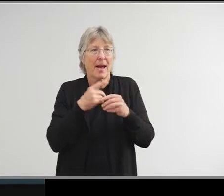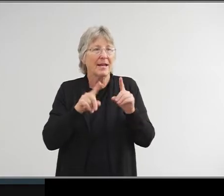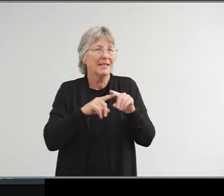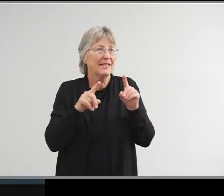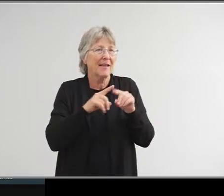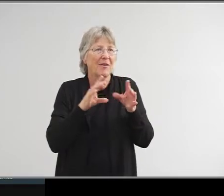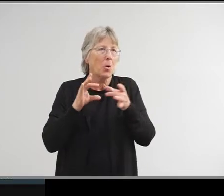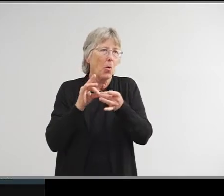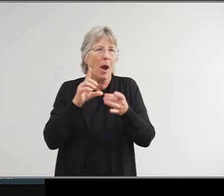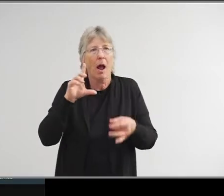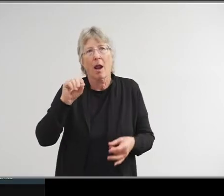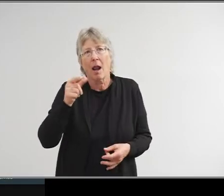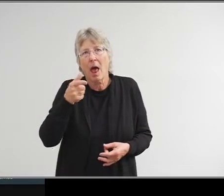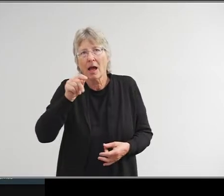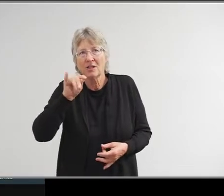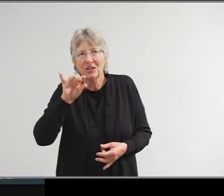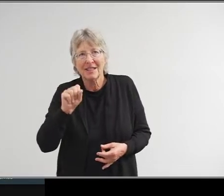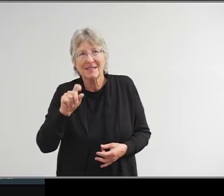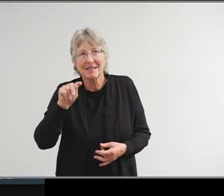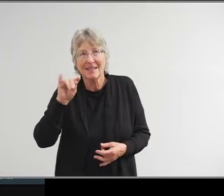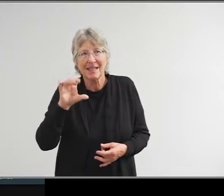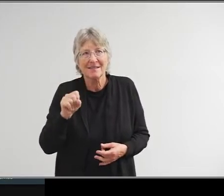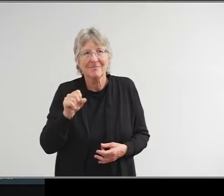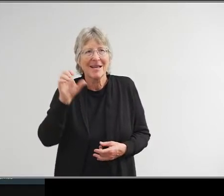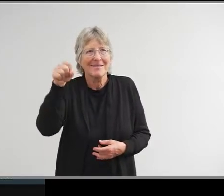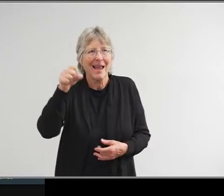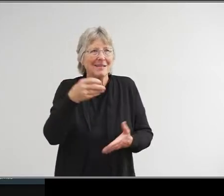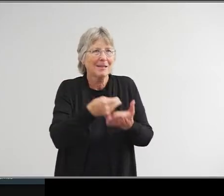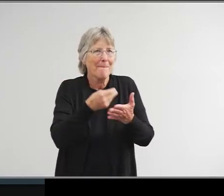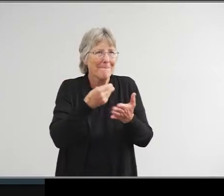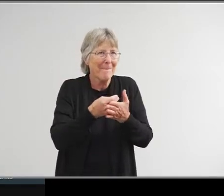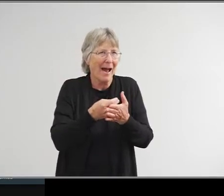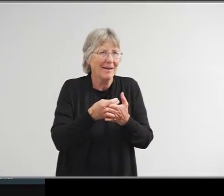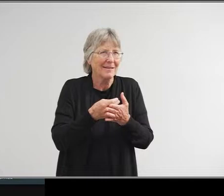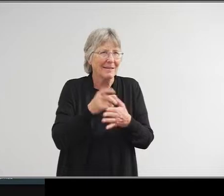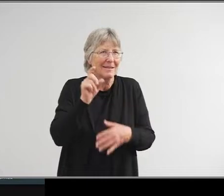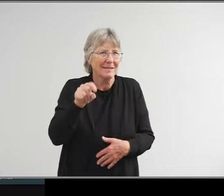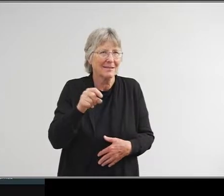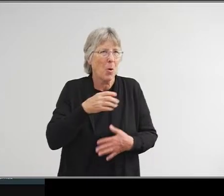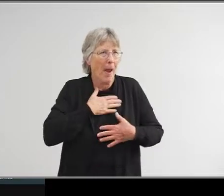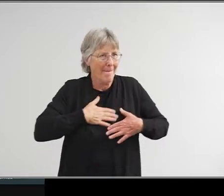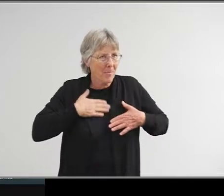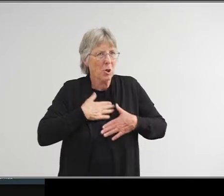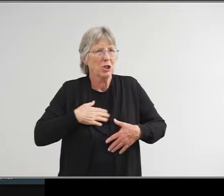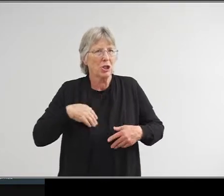yes, the money is necessary, right? So appreciate Junie and Renee but everything